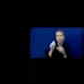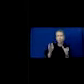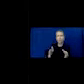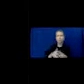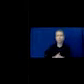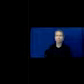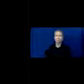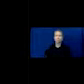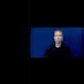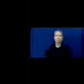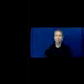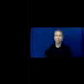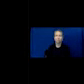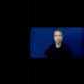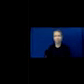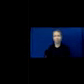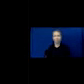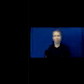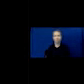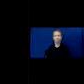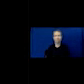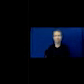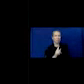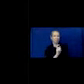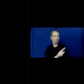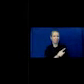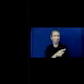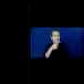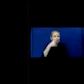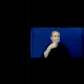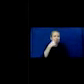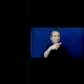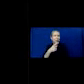Can you share with us what do you think the benefits of customized